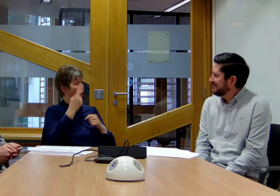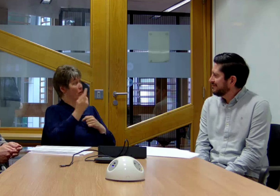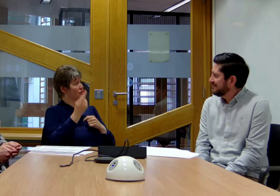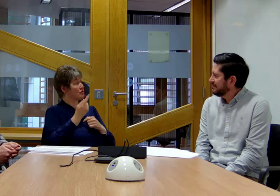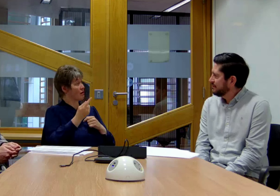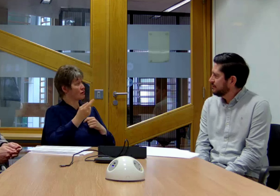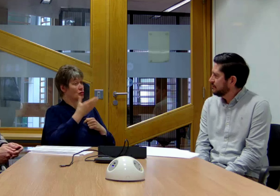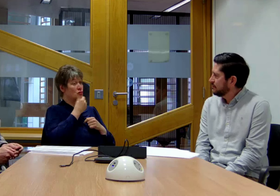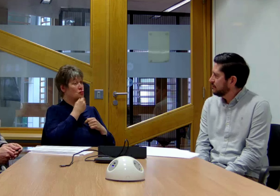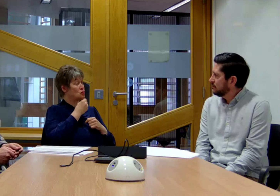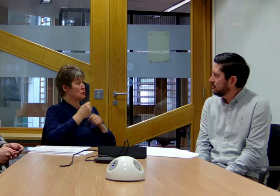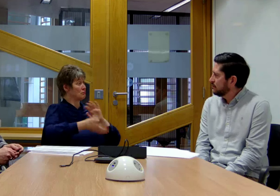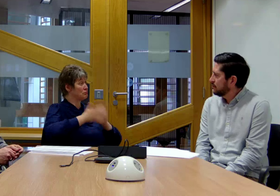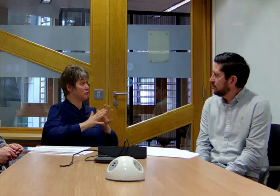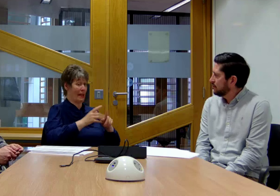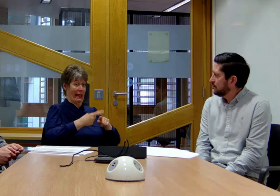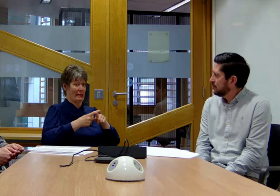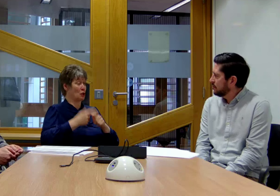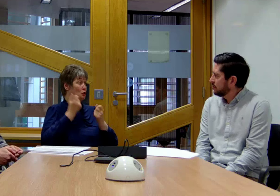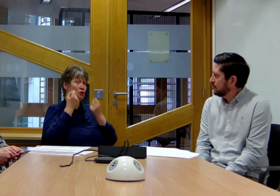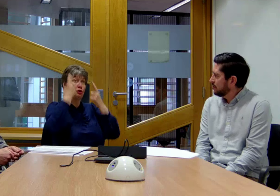English as well as BSL?